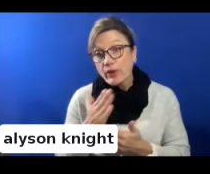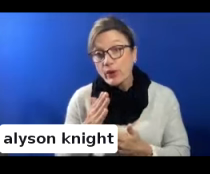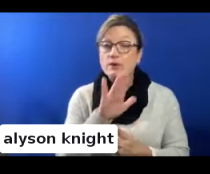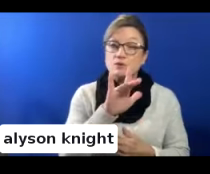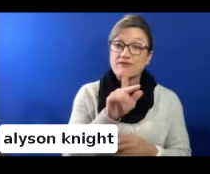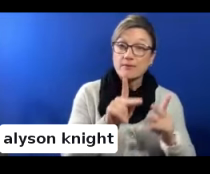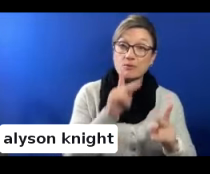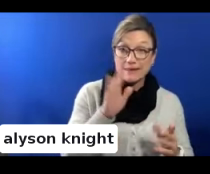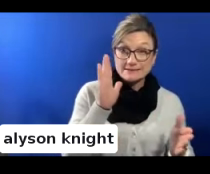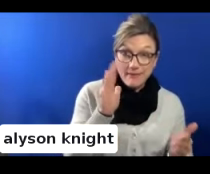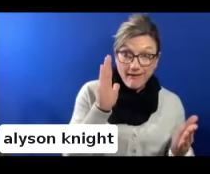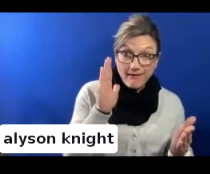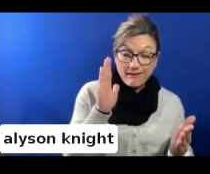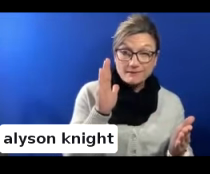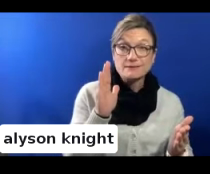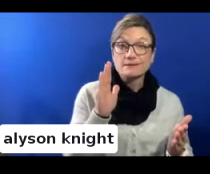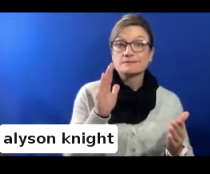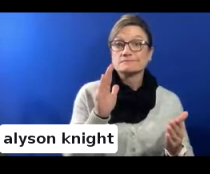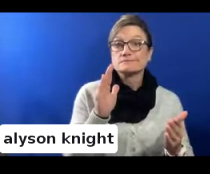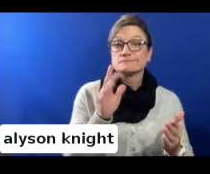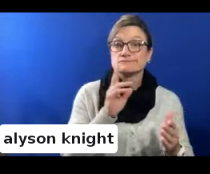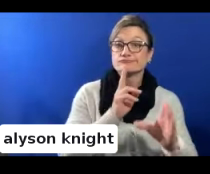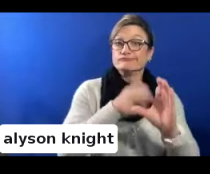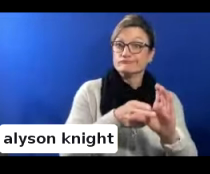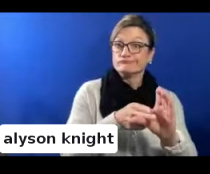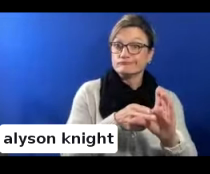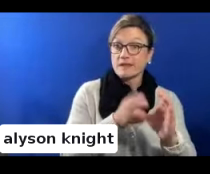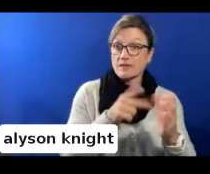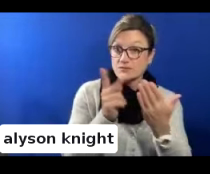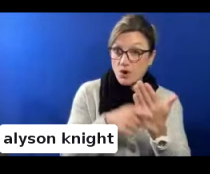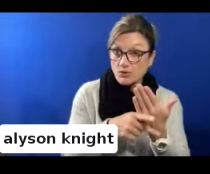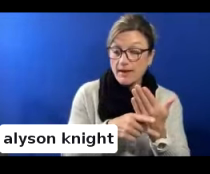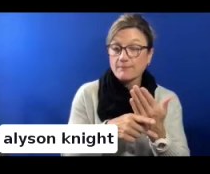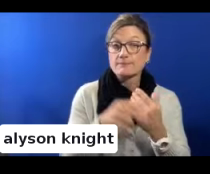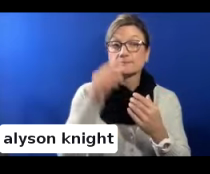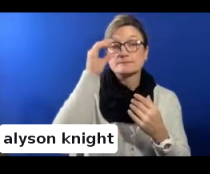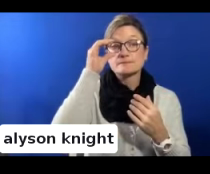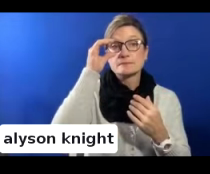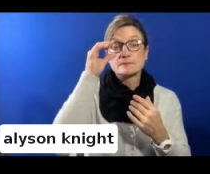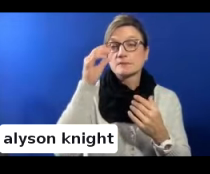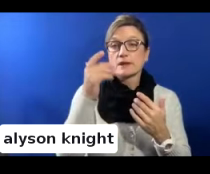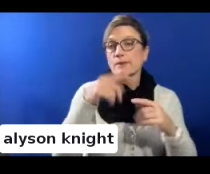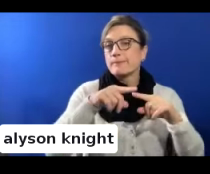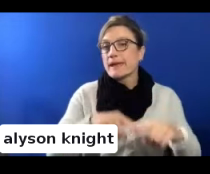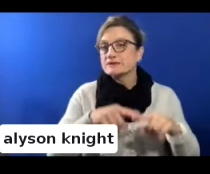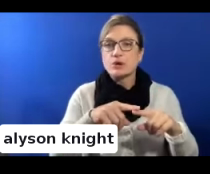expected to end to participate based on early registration, only